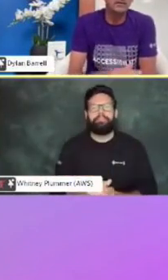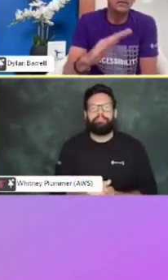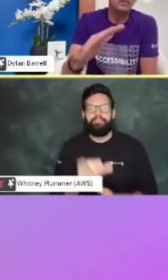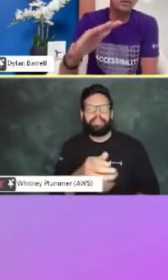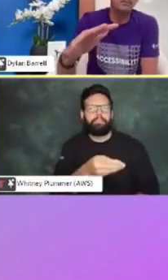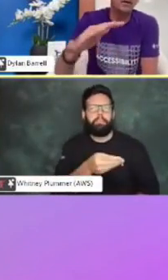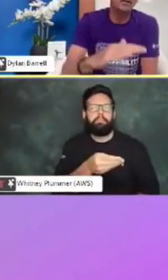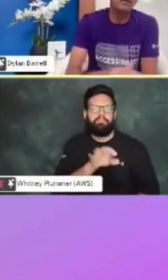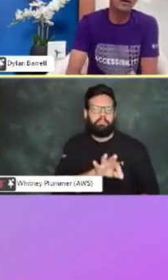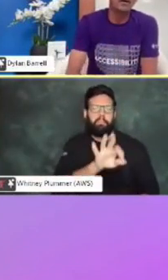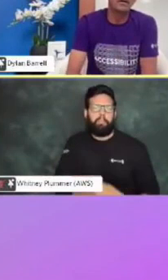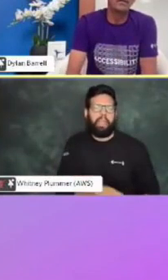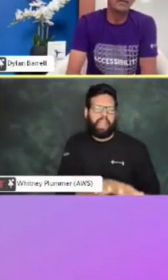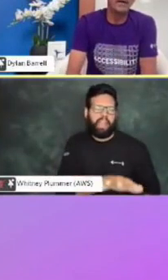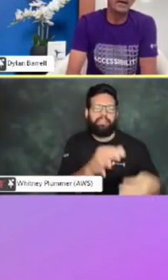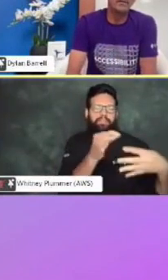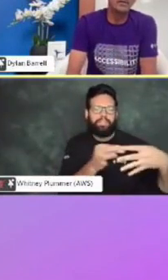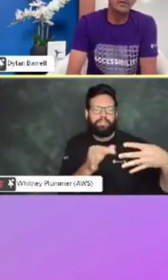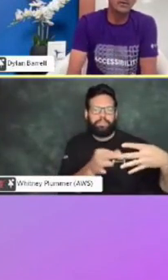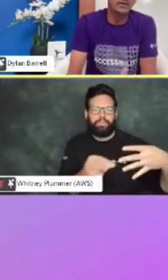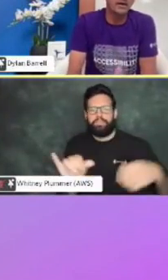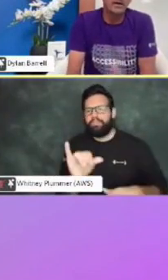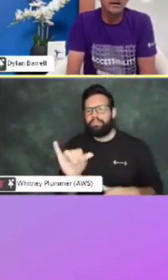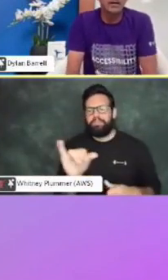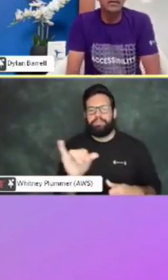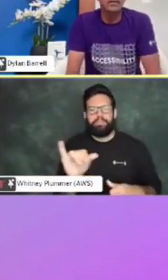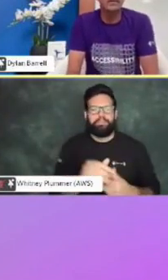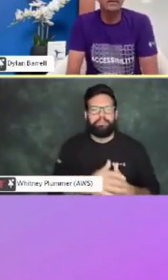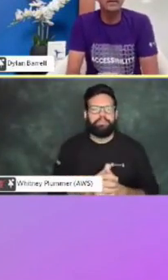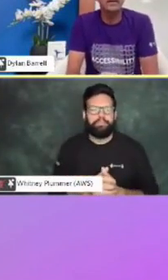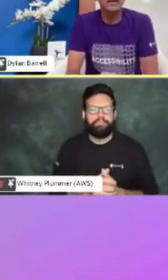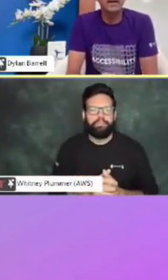on top of the free axe-core color contrast testing.